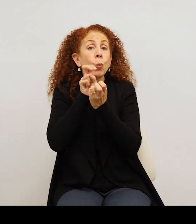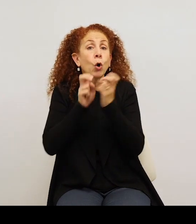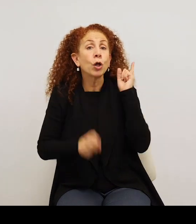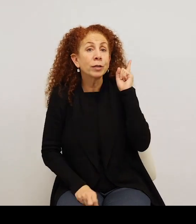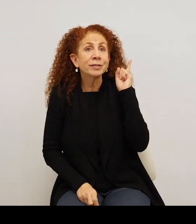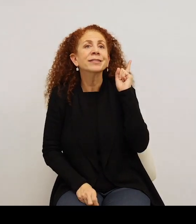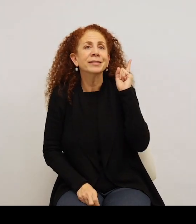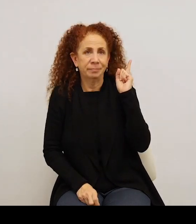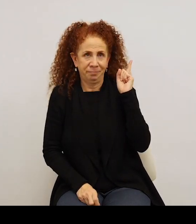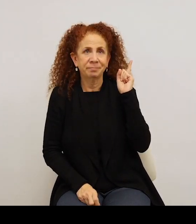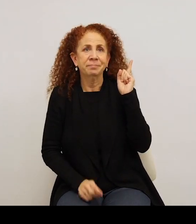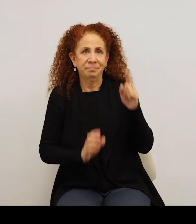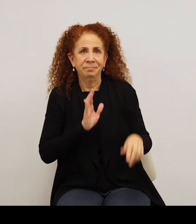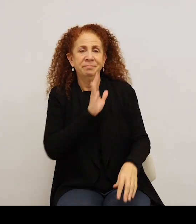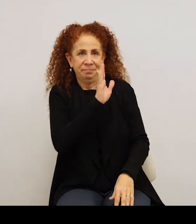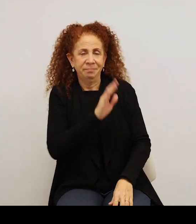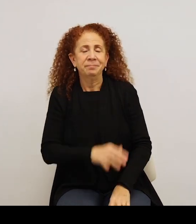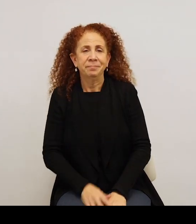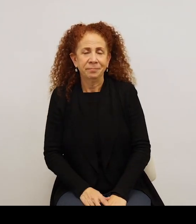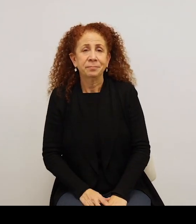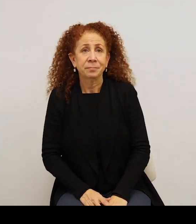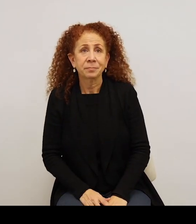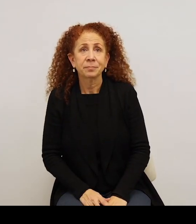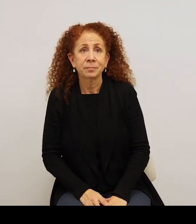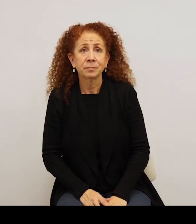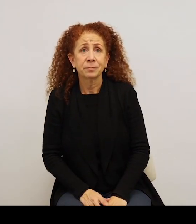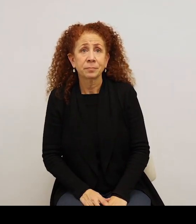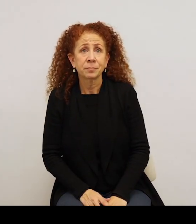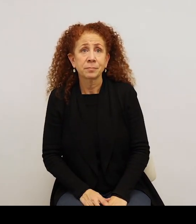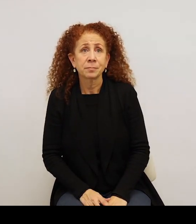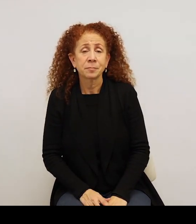read [? Etienne ?] [? Vincent's ?] essay on it.